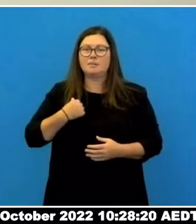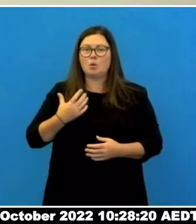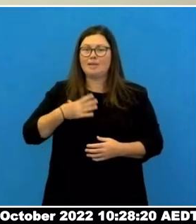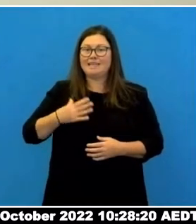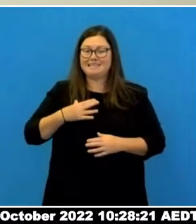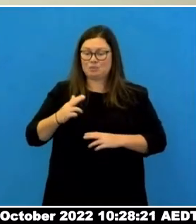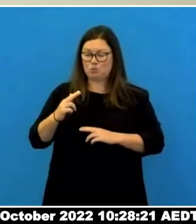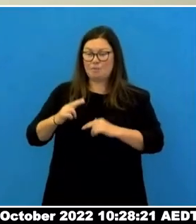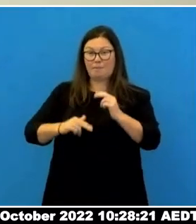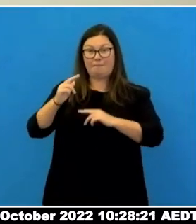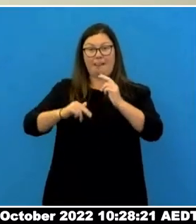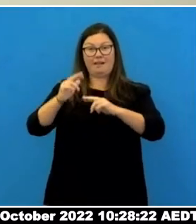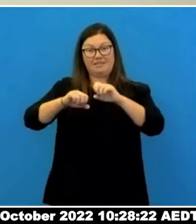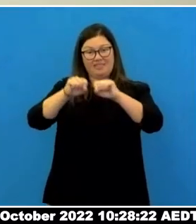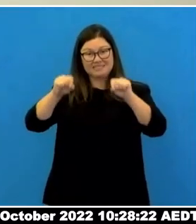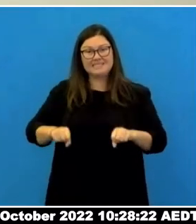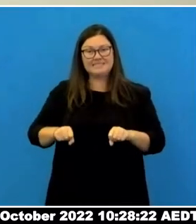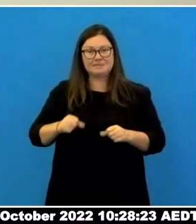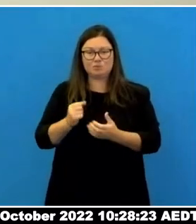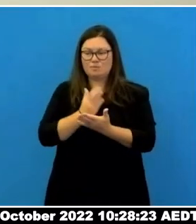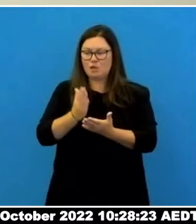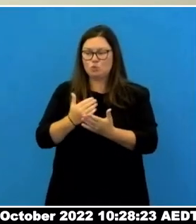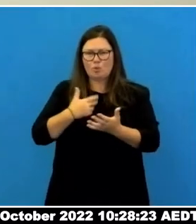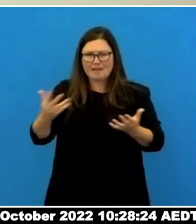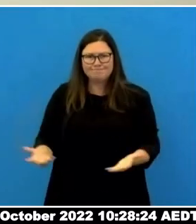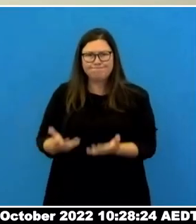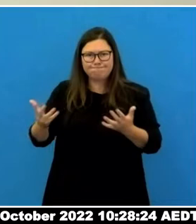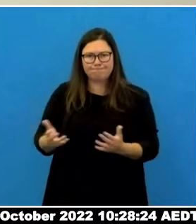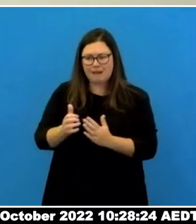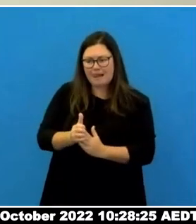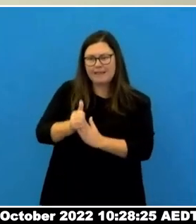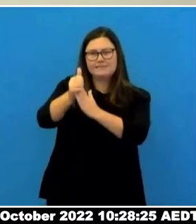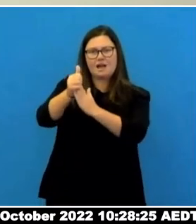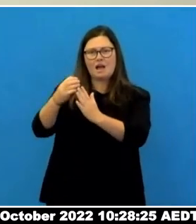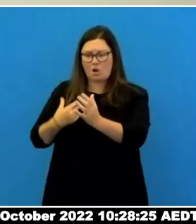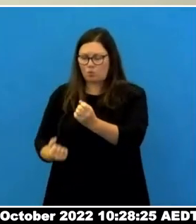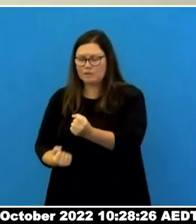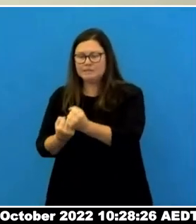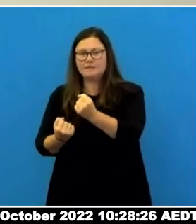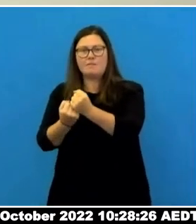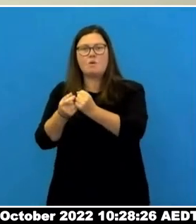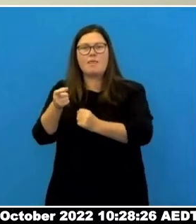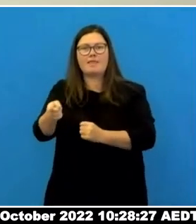that are authentic in the work that they do in supporting and understanding the crucial issues about discrimination.